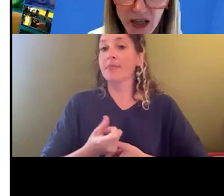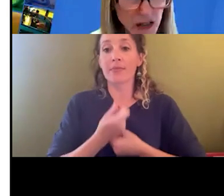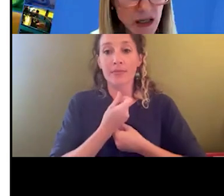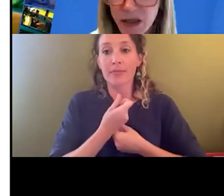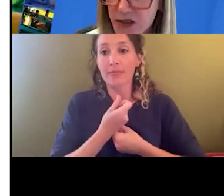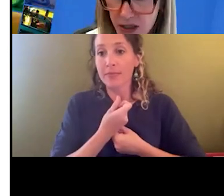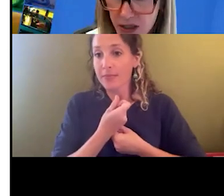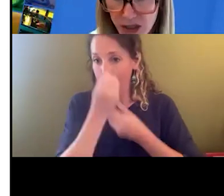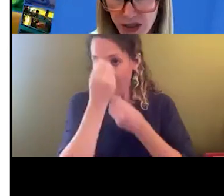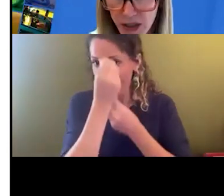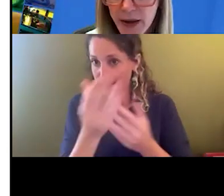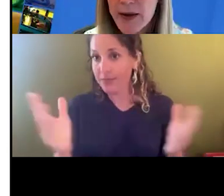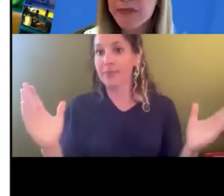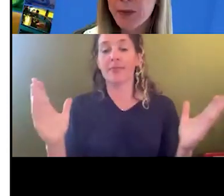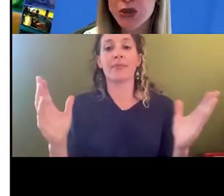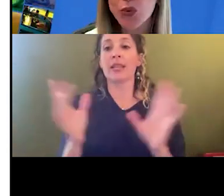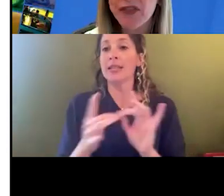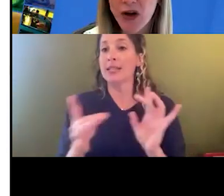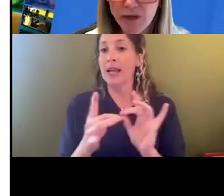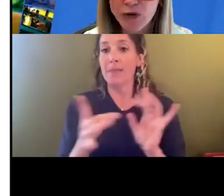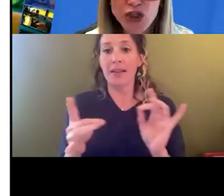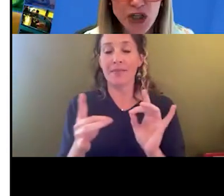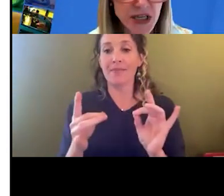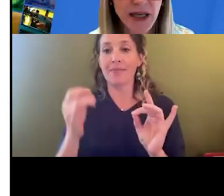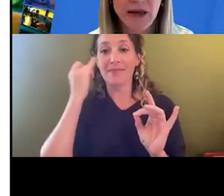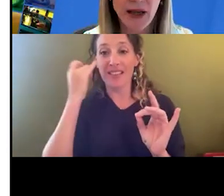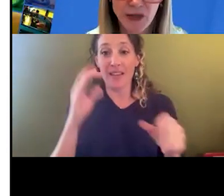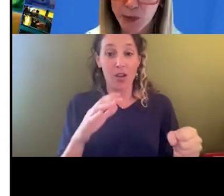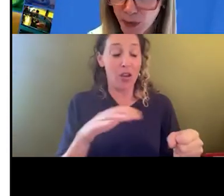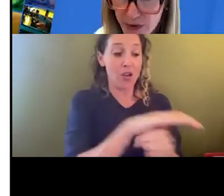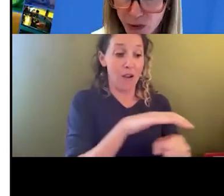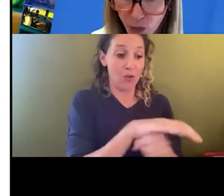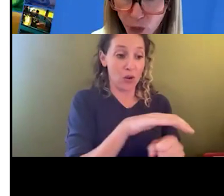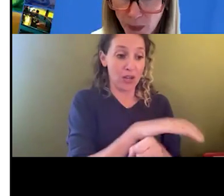any inconsistency between the coverage contained in the Proposal and Award